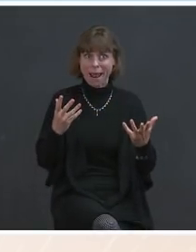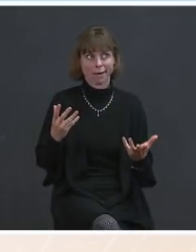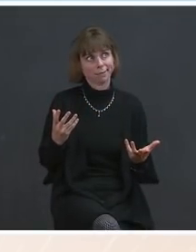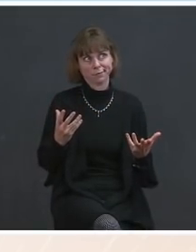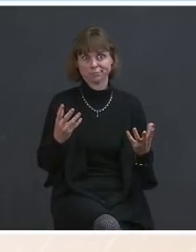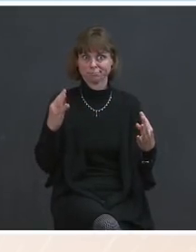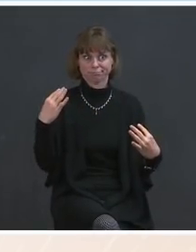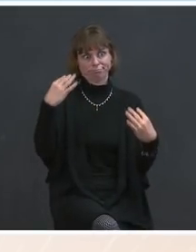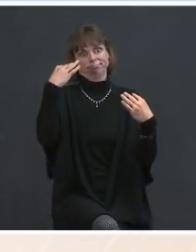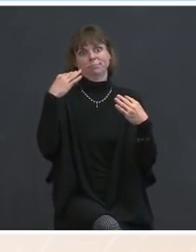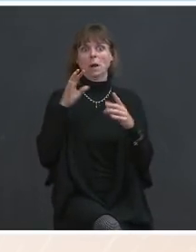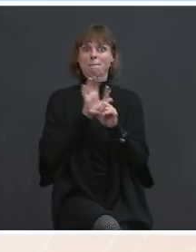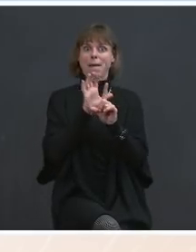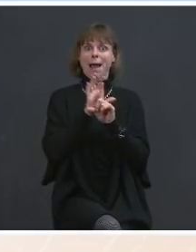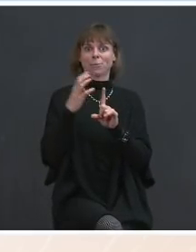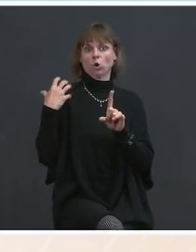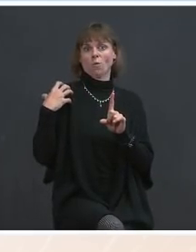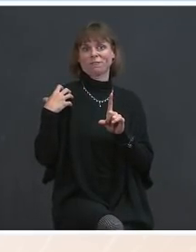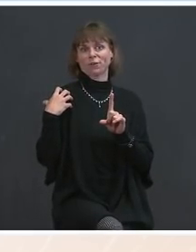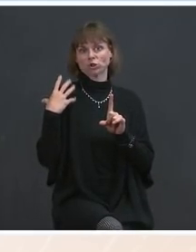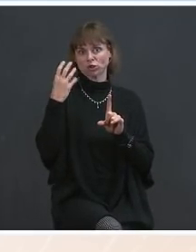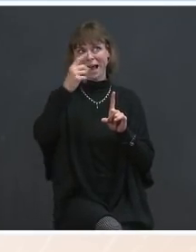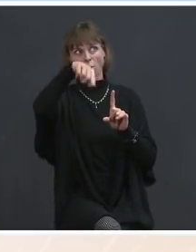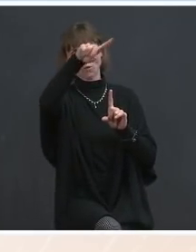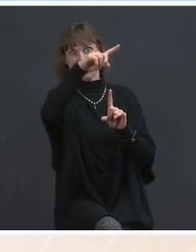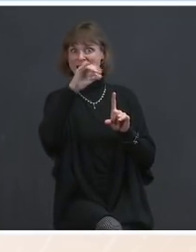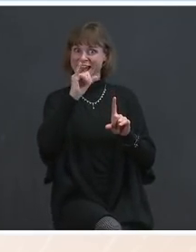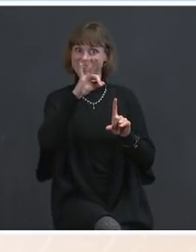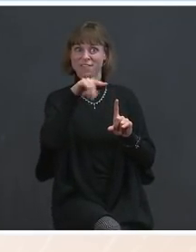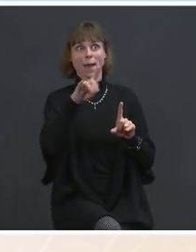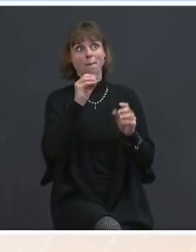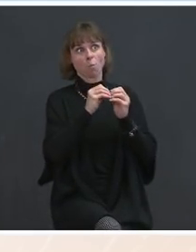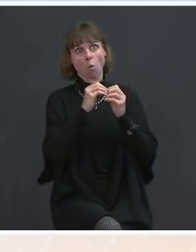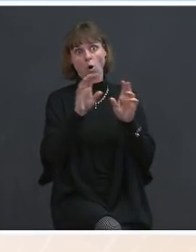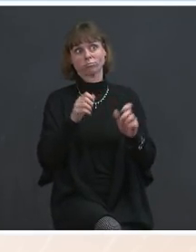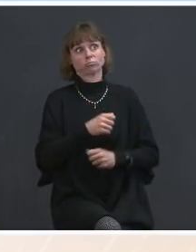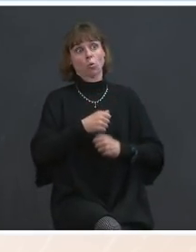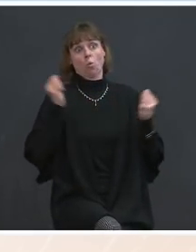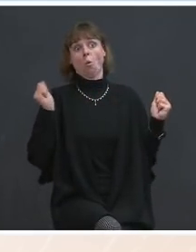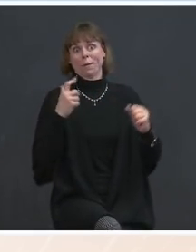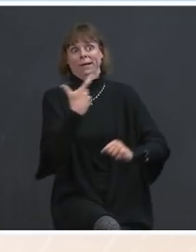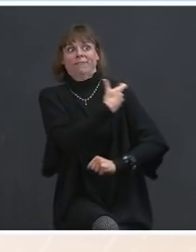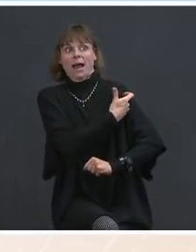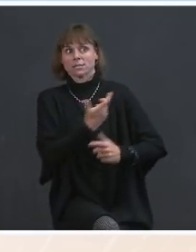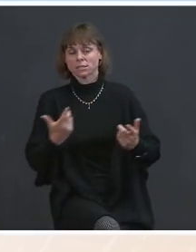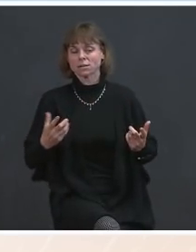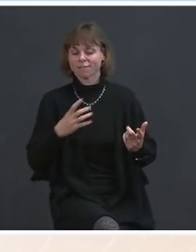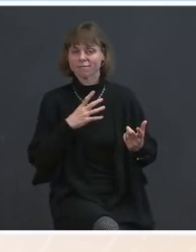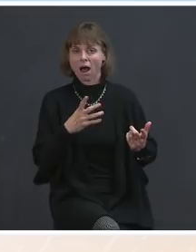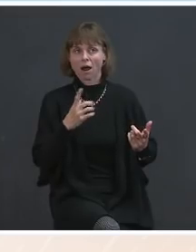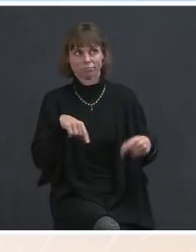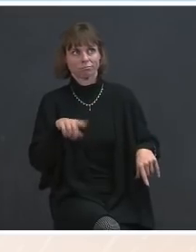if they were more vocal about getting the vaccine, we'd certainly support that. But also, doctors and local healthcare providers are --